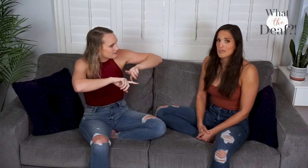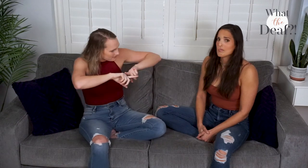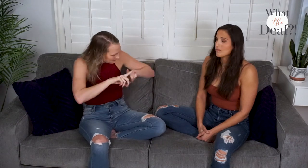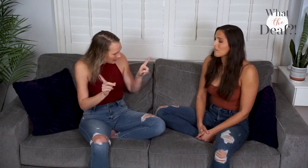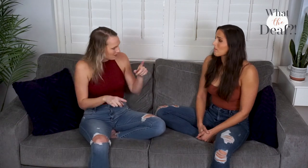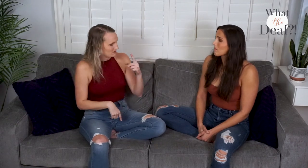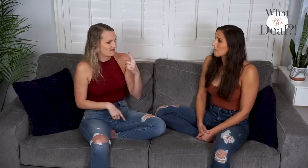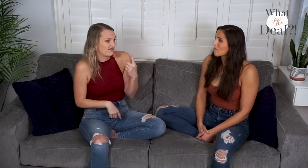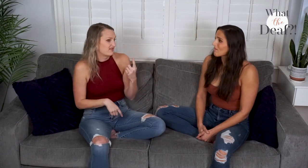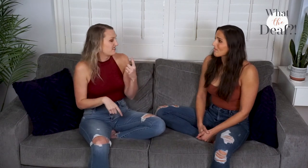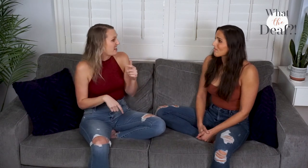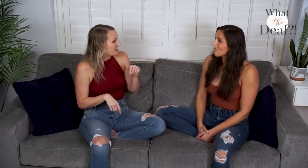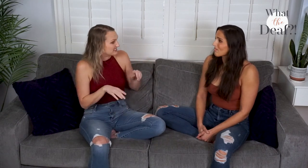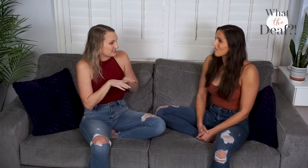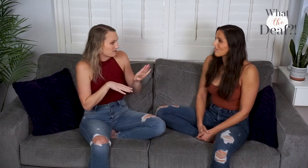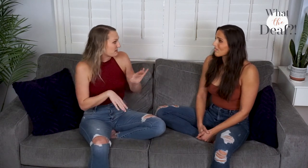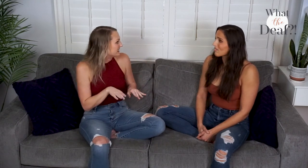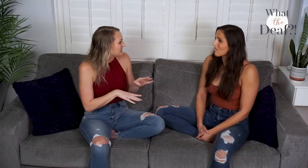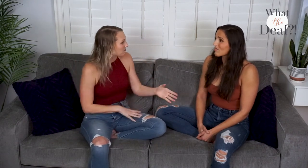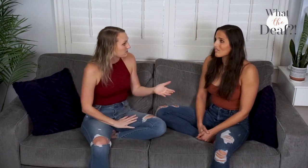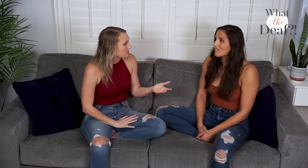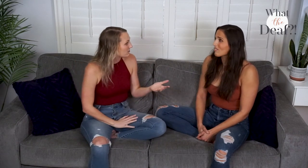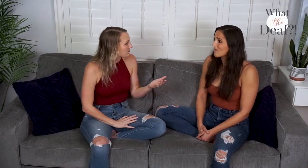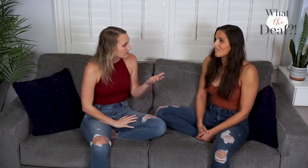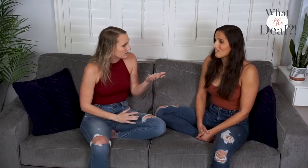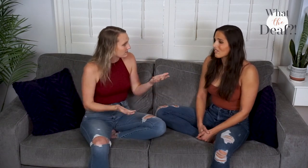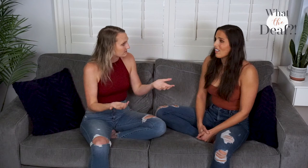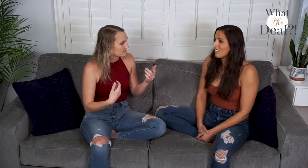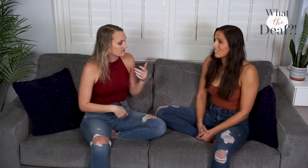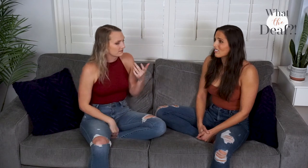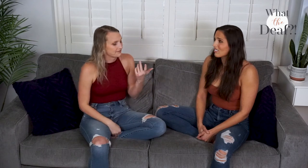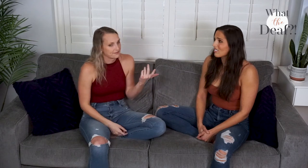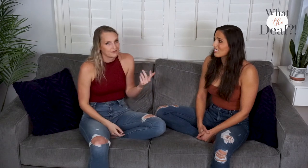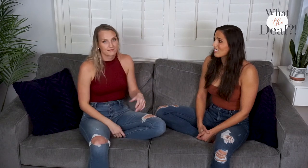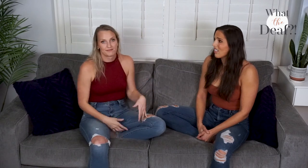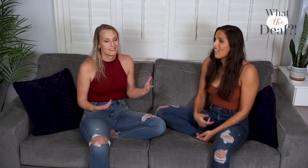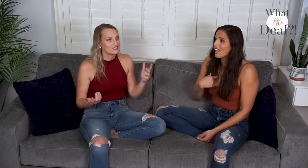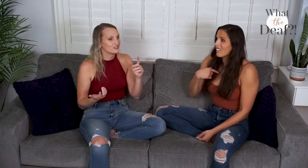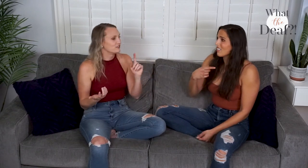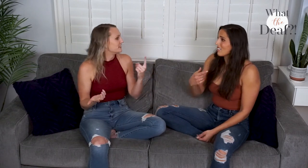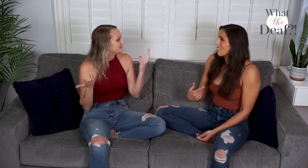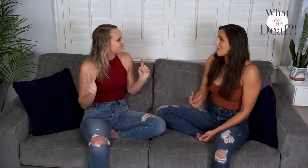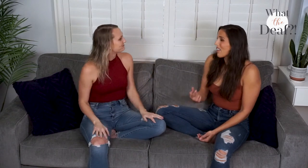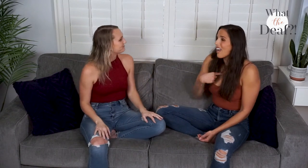but we gotta take it a step at a time, you know? It just, yeah.